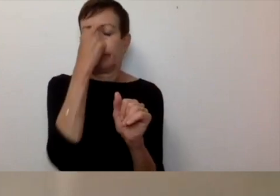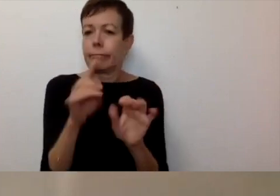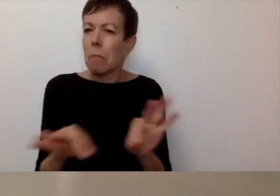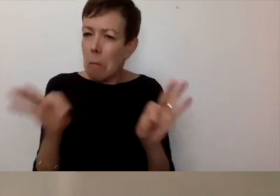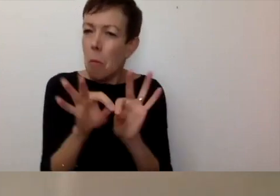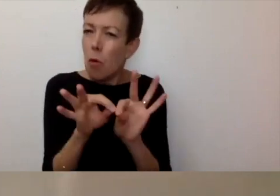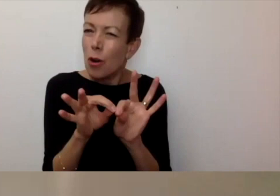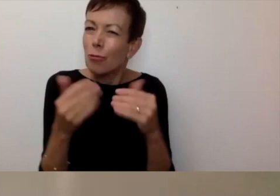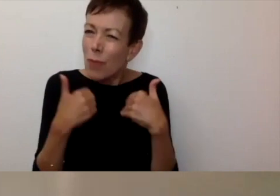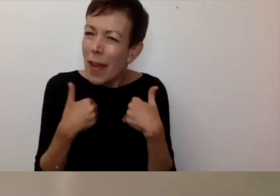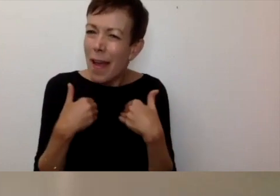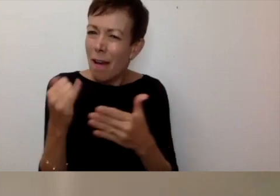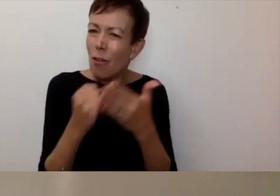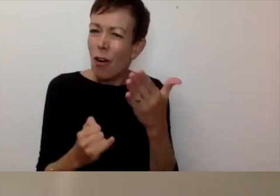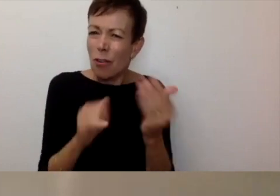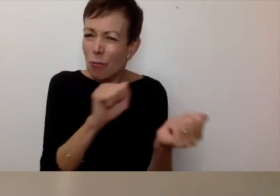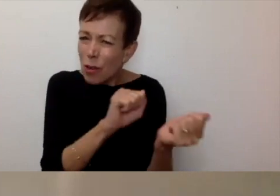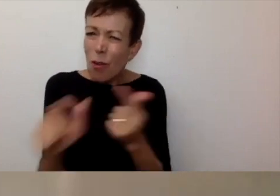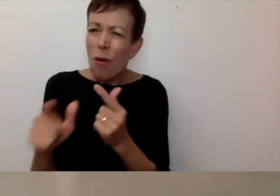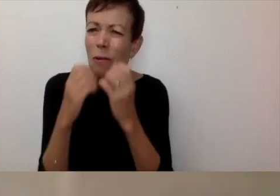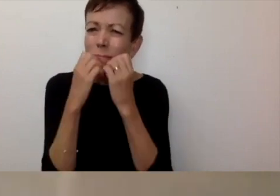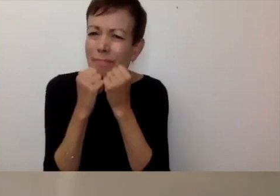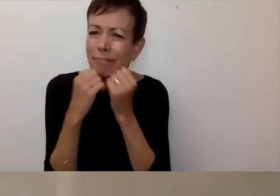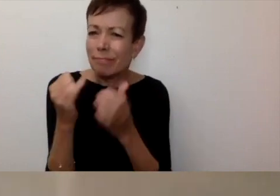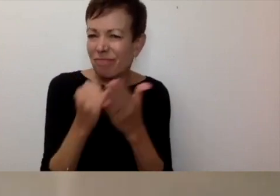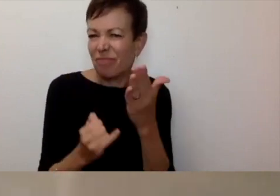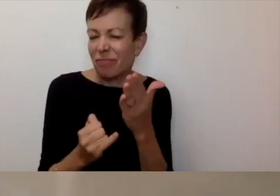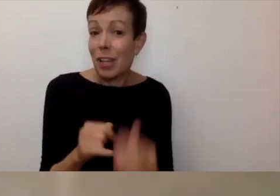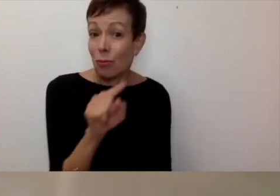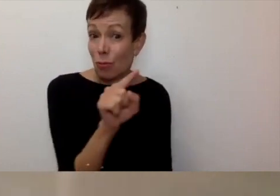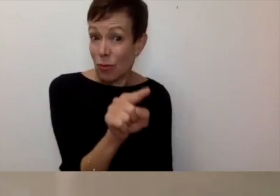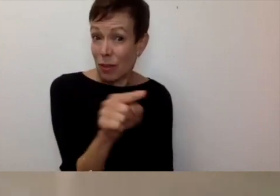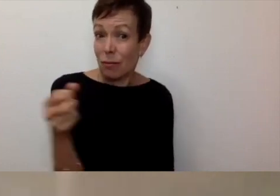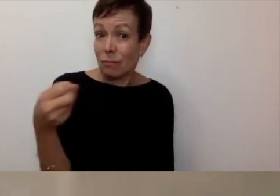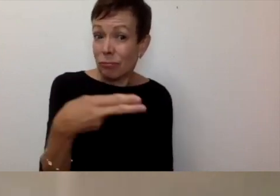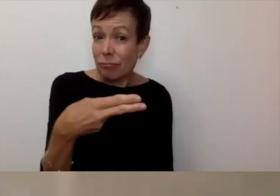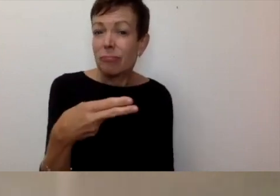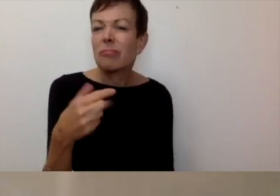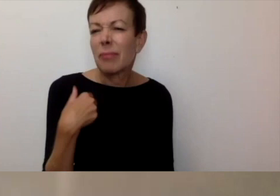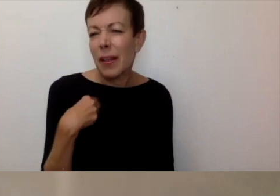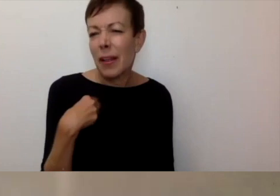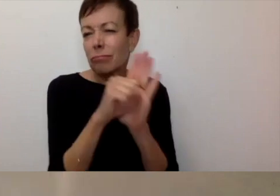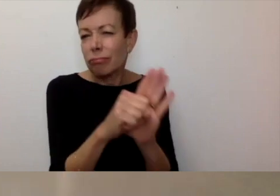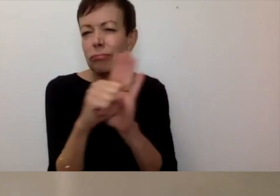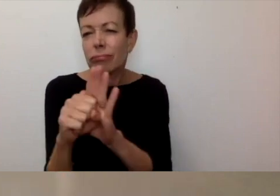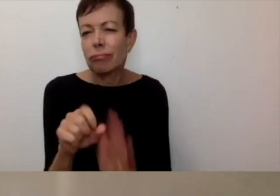life for everyone so you have here on that slide the different logos of the different associations that came together